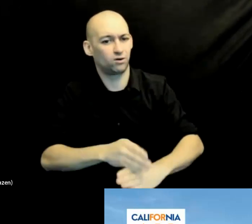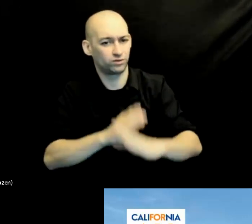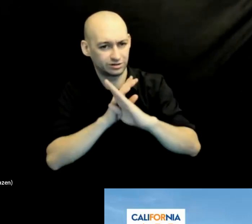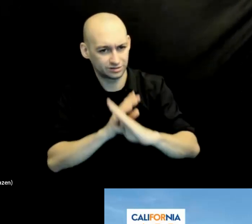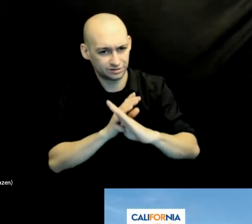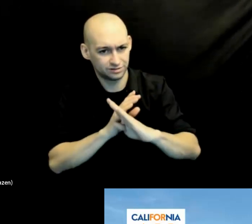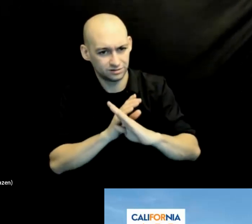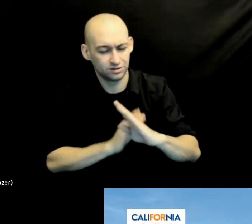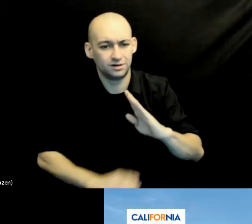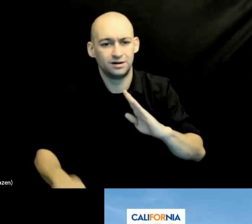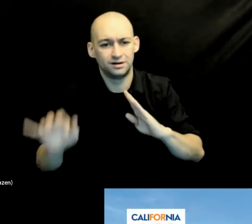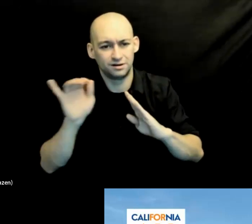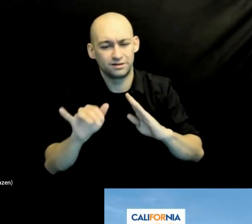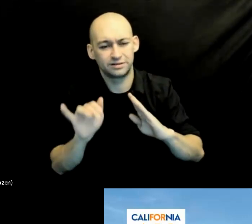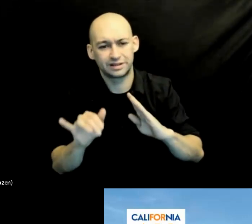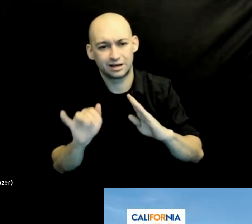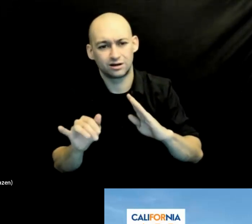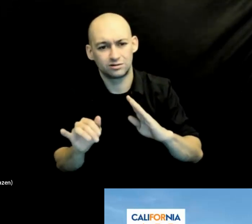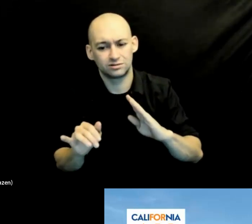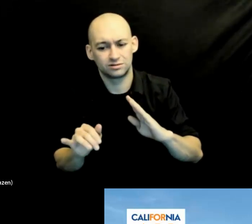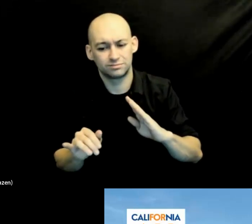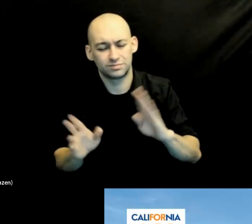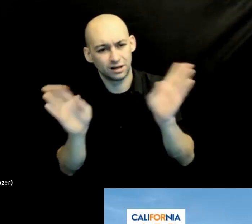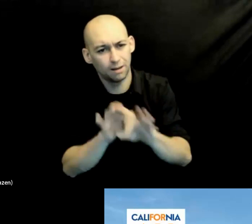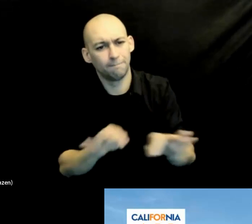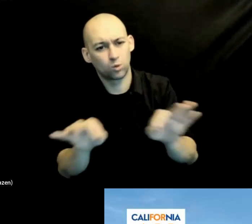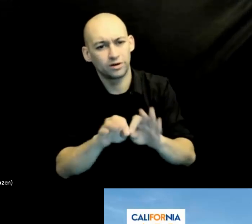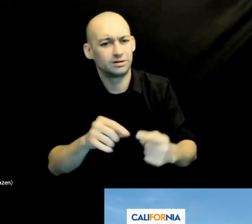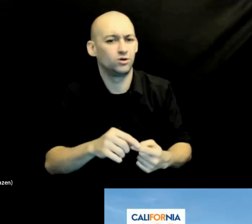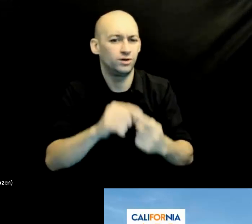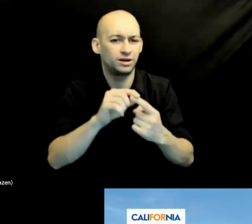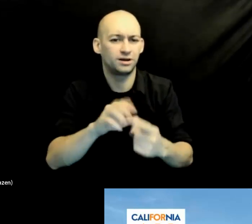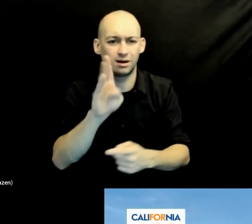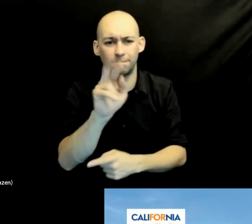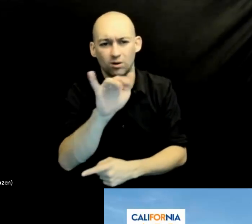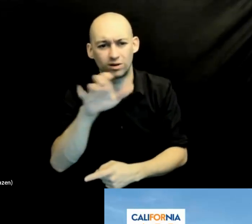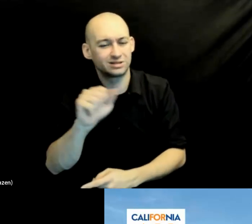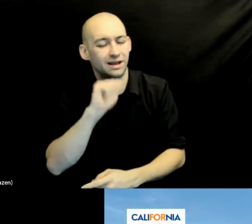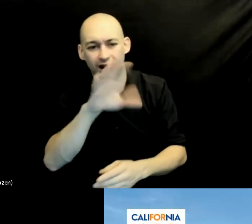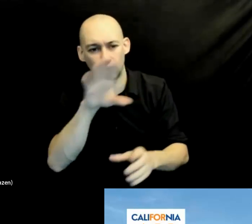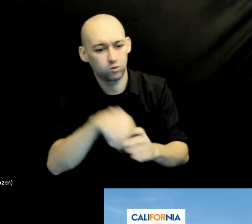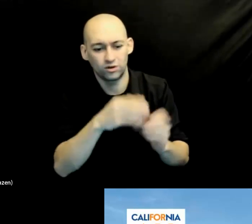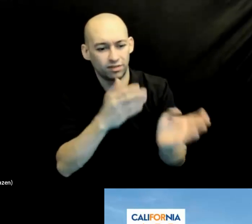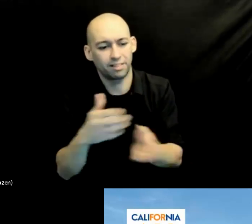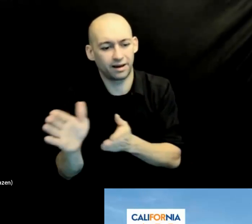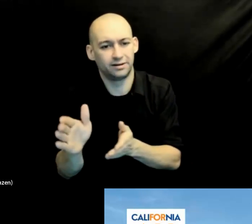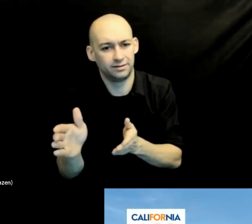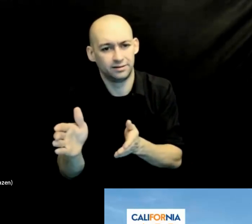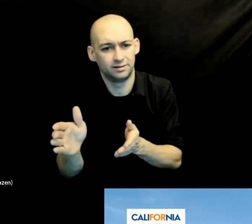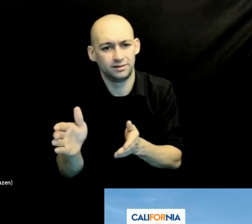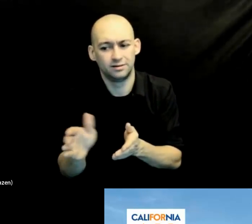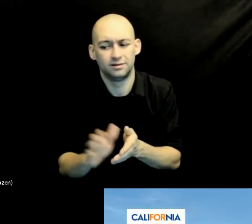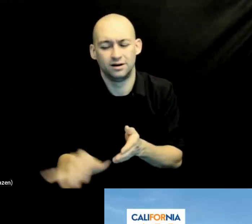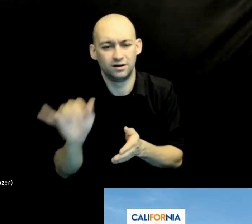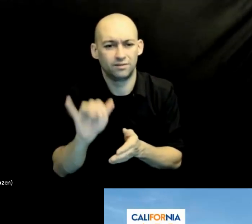there's important and unique barriers that are not included in the Plan that you know, are important